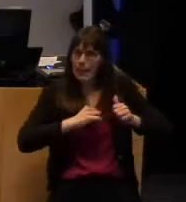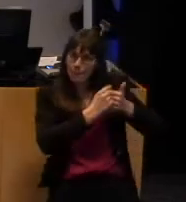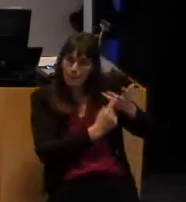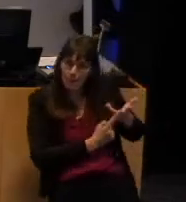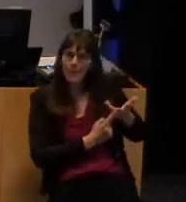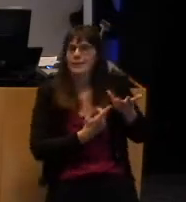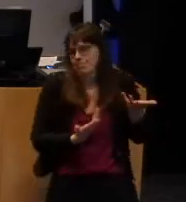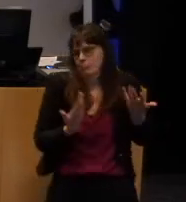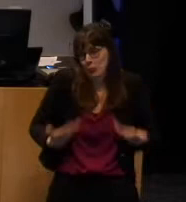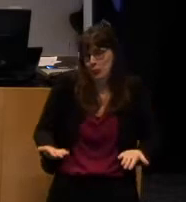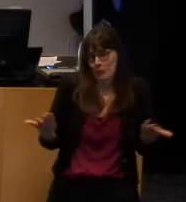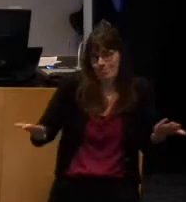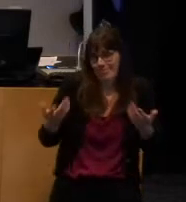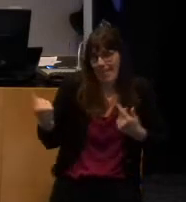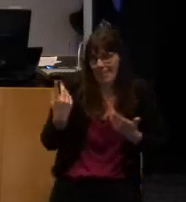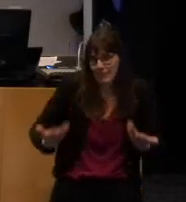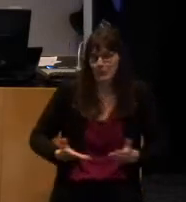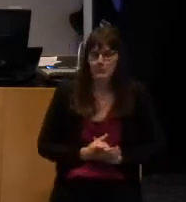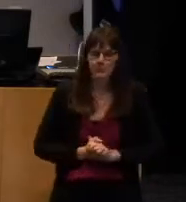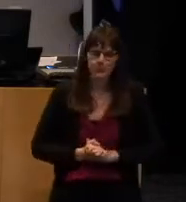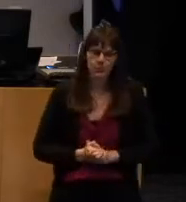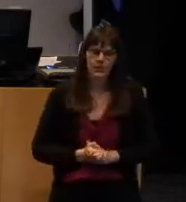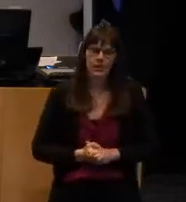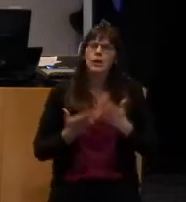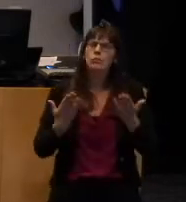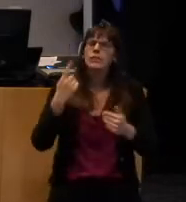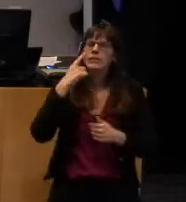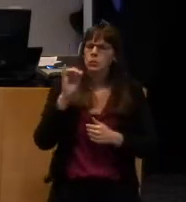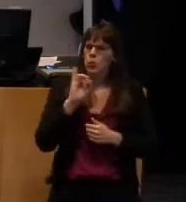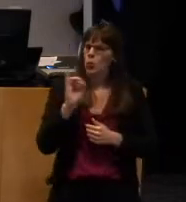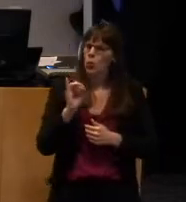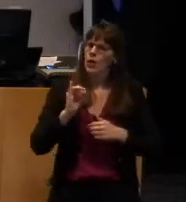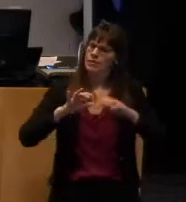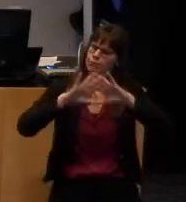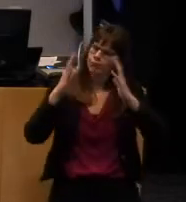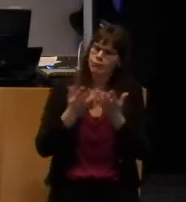So, I will now consider how the three basic questions so the what, how, and why of interpreting strategies